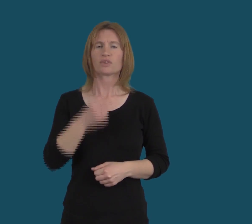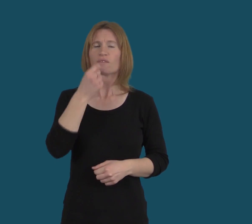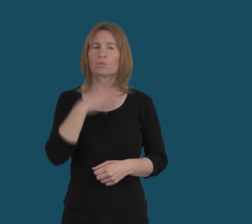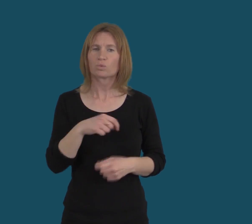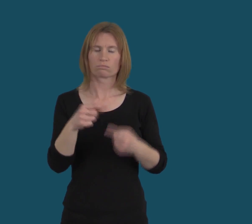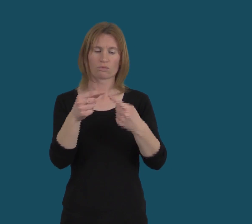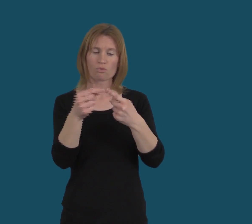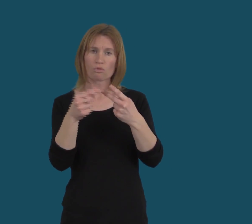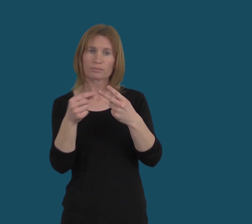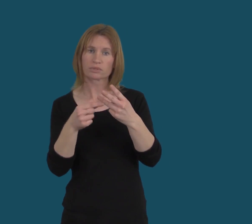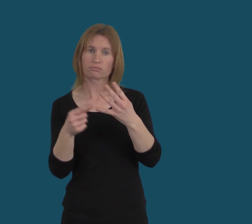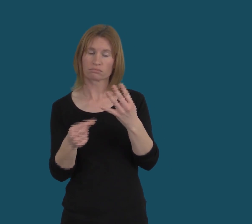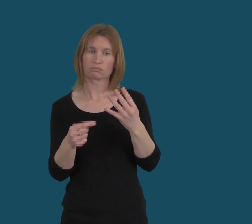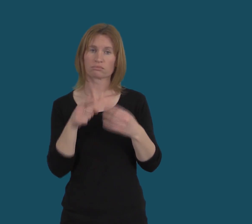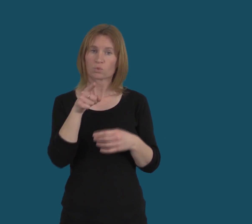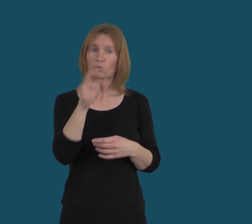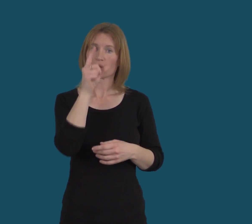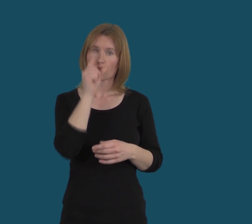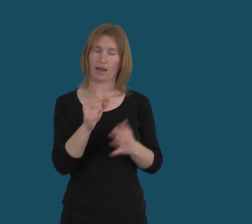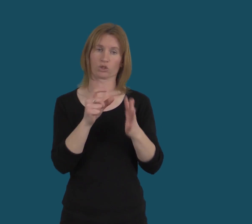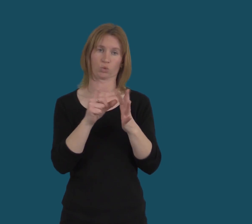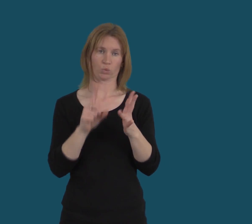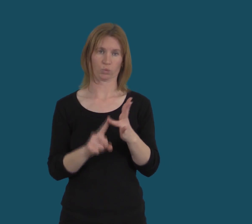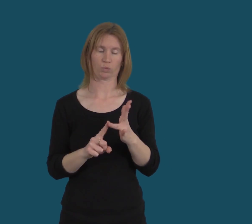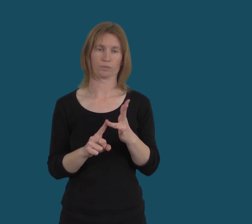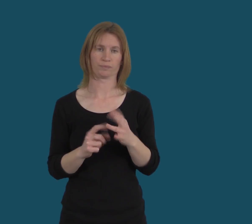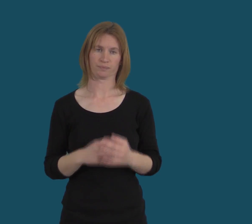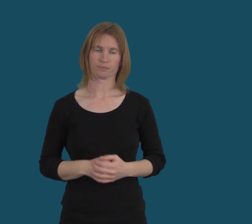I will explain the places of last resort.